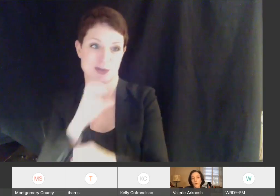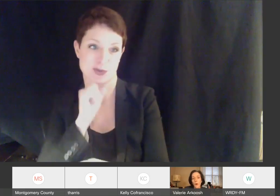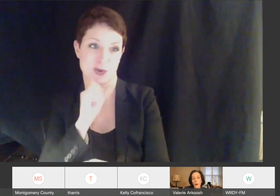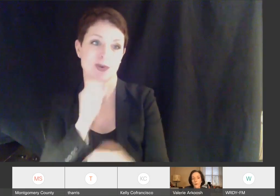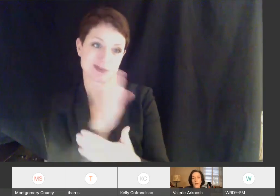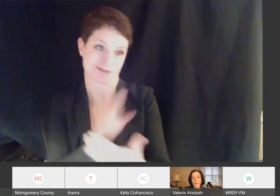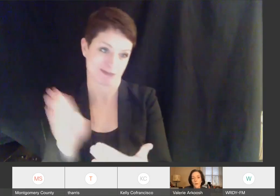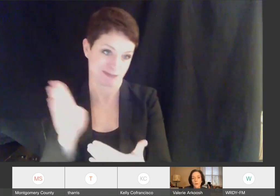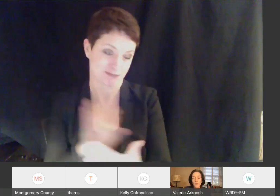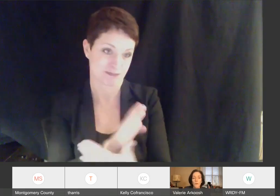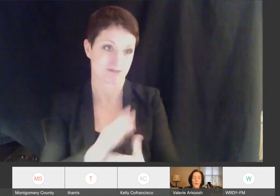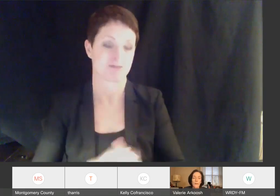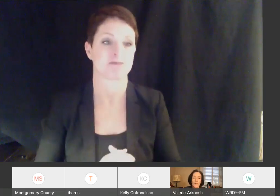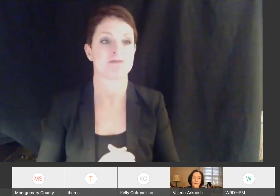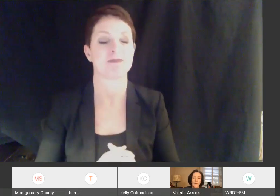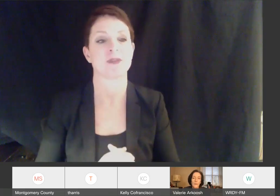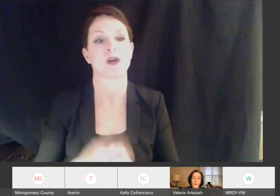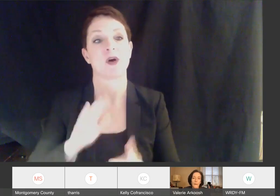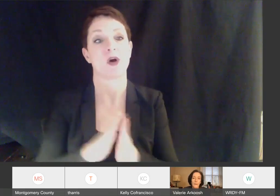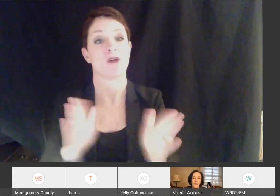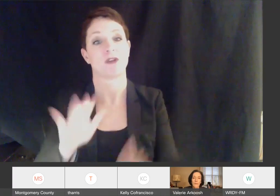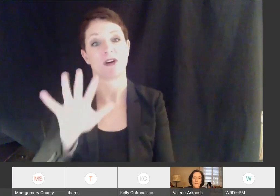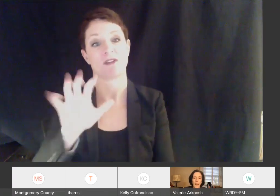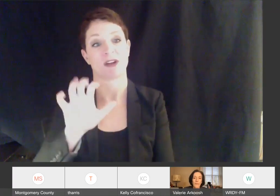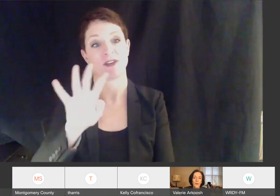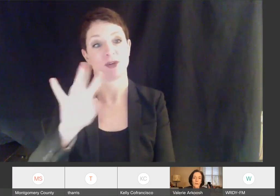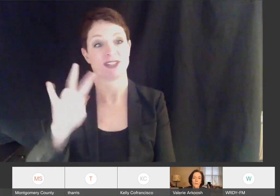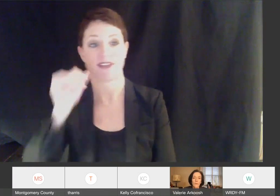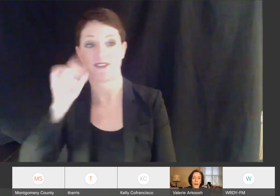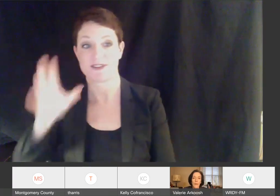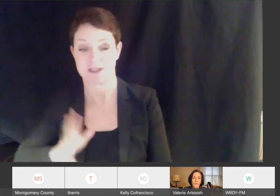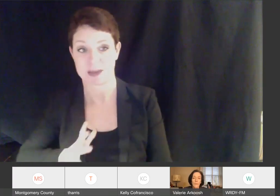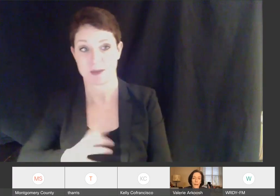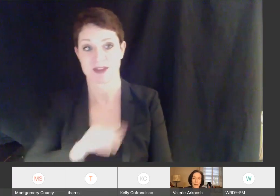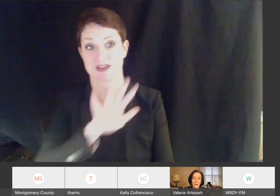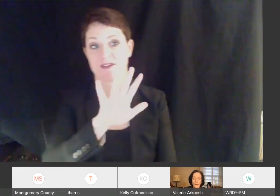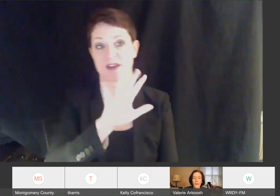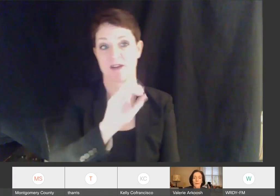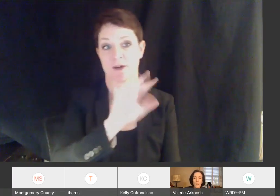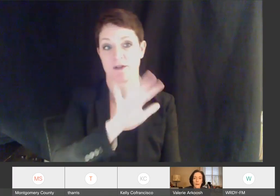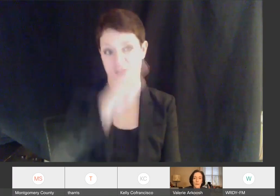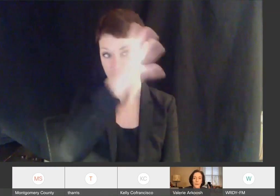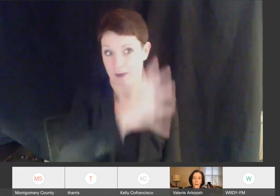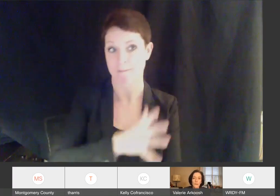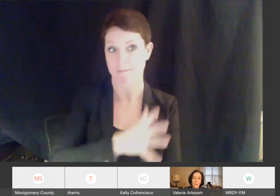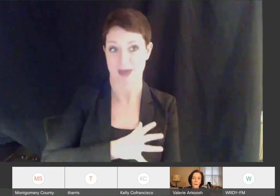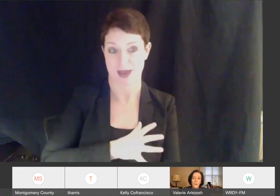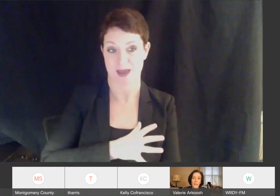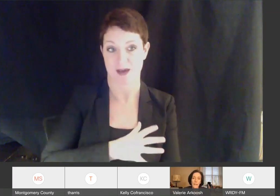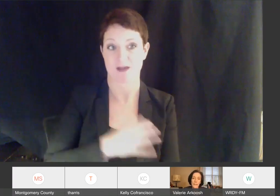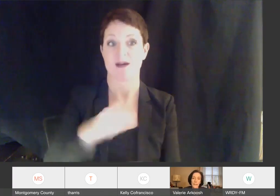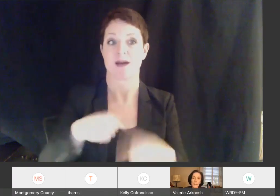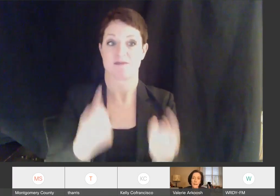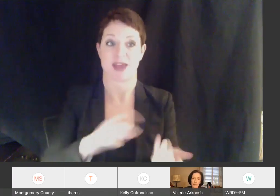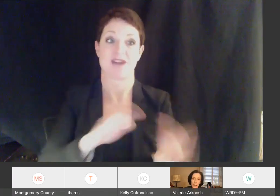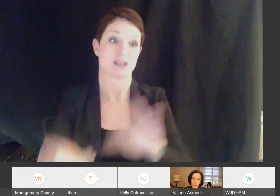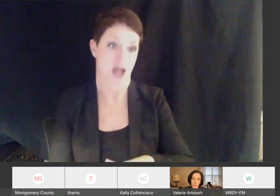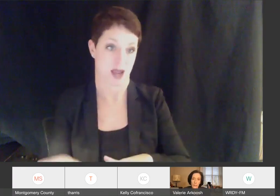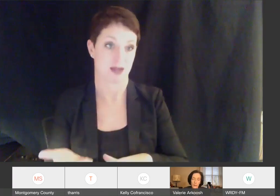Overall, 547 females and 505 males have lost their life to COVID-19 in the County